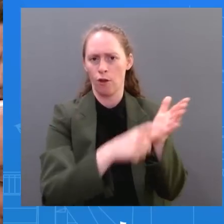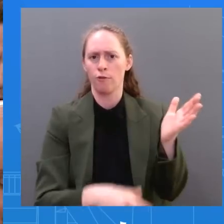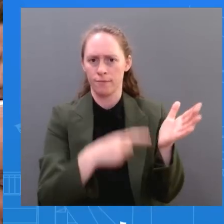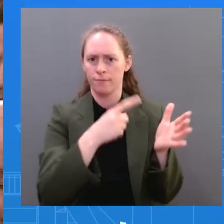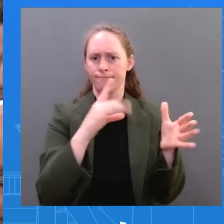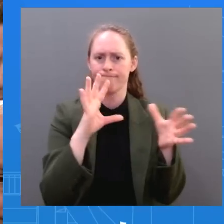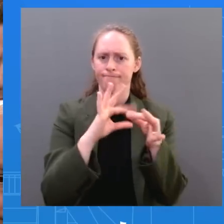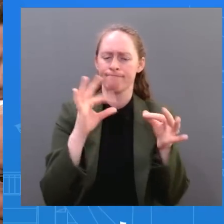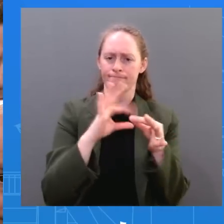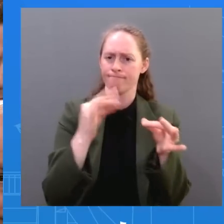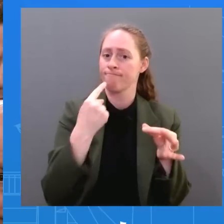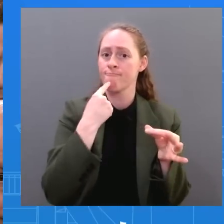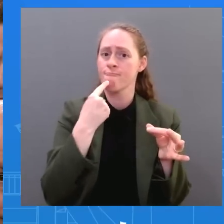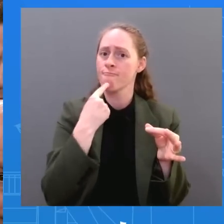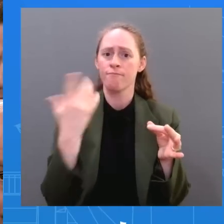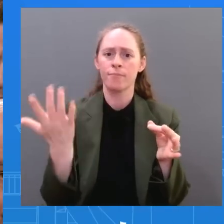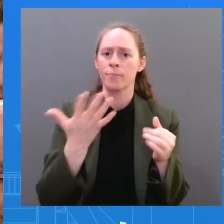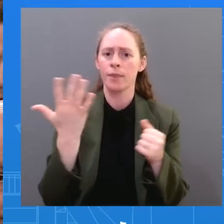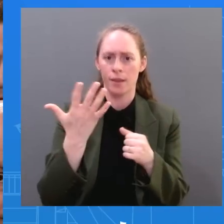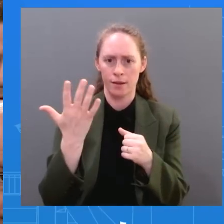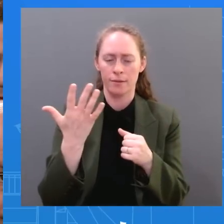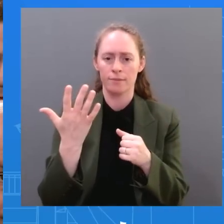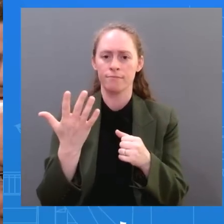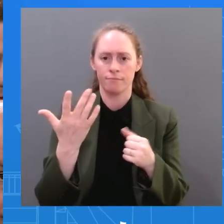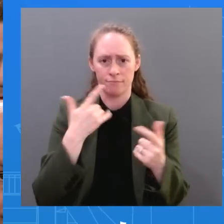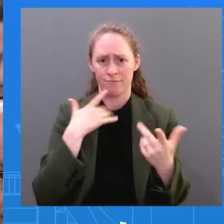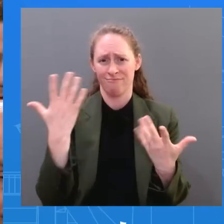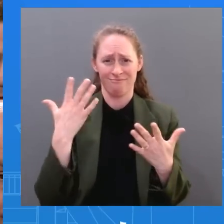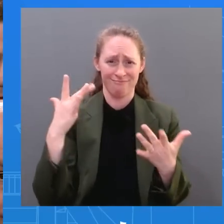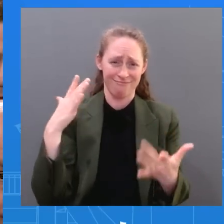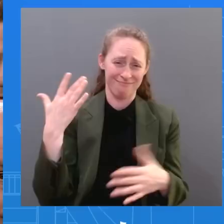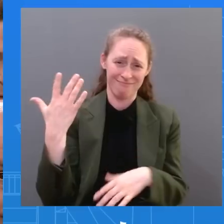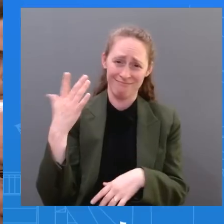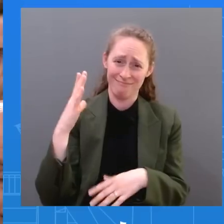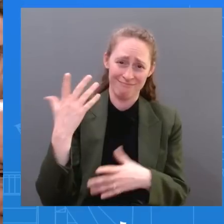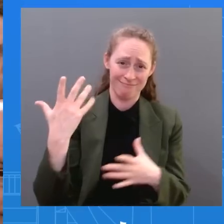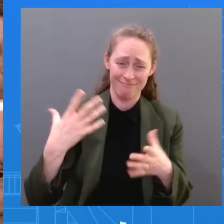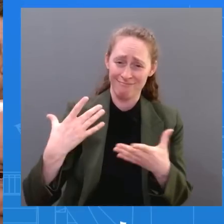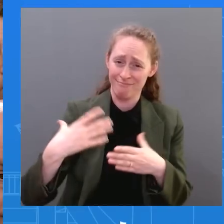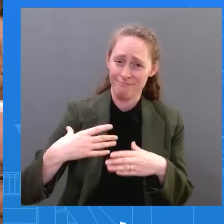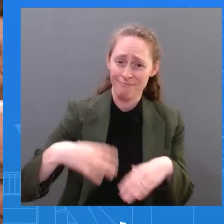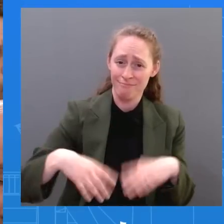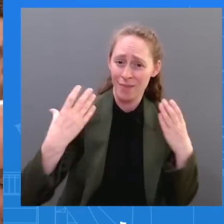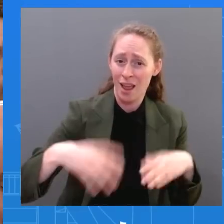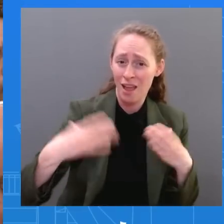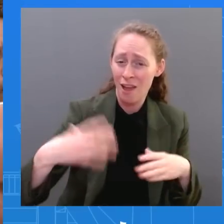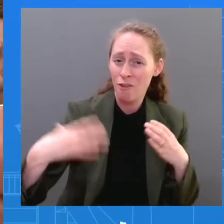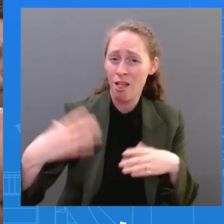were exported to Europe and Asia last month, and some of it, reportedly, was actually heading to China.